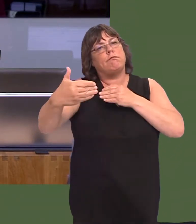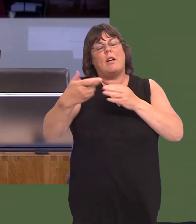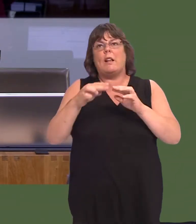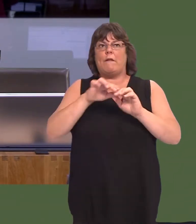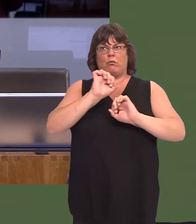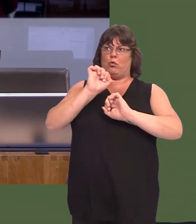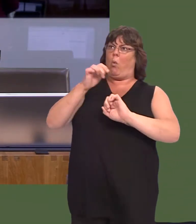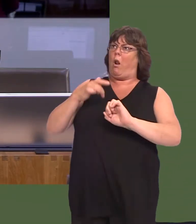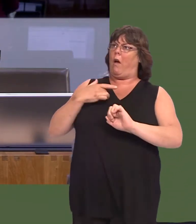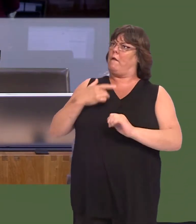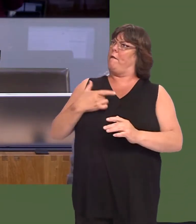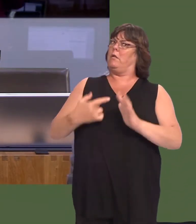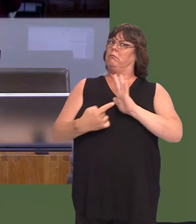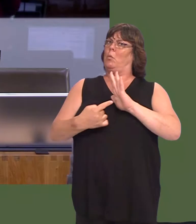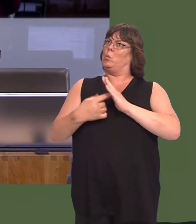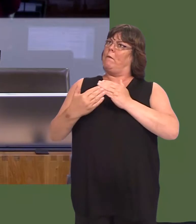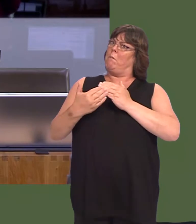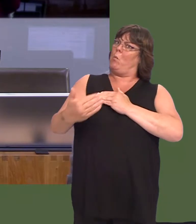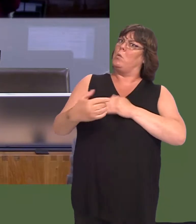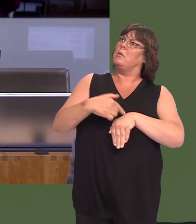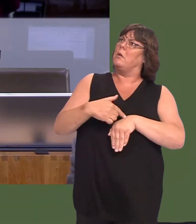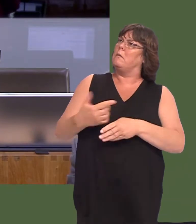Angela Burns: Could you please, First Minister, review this?